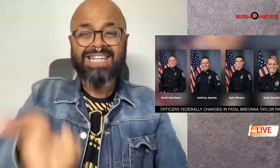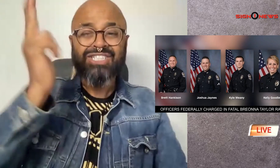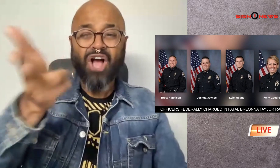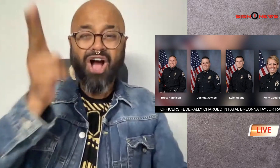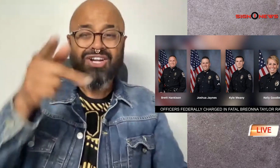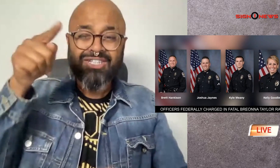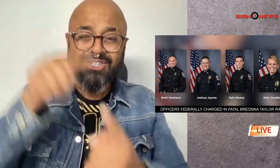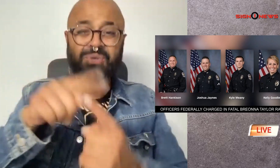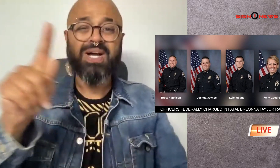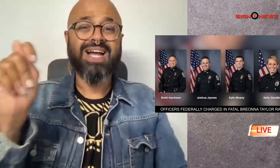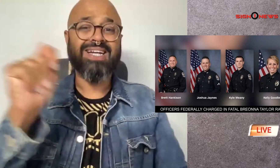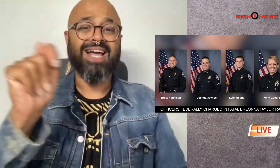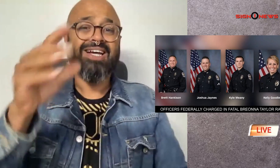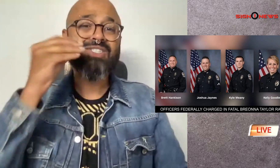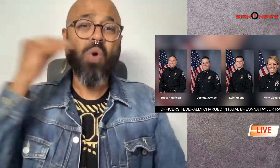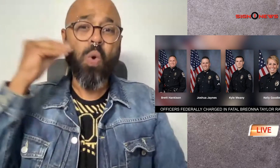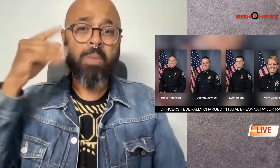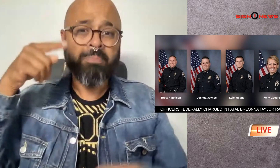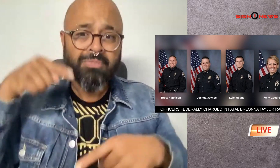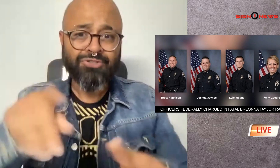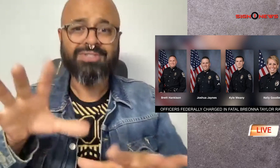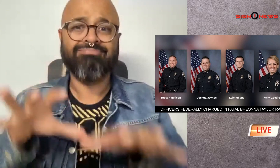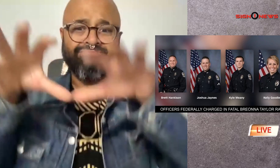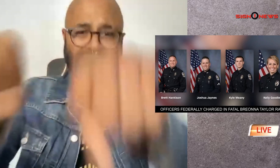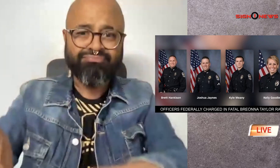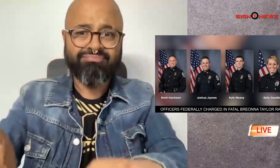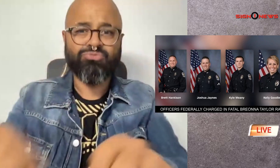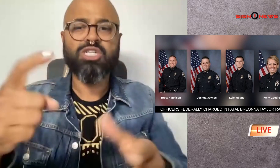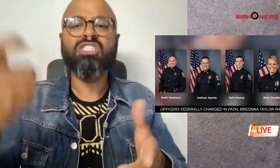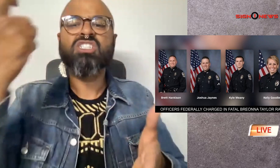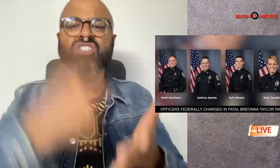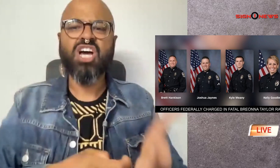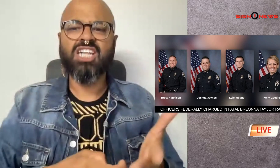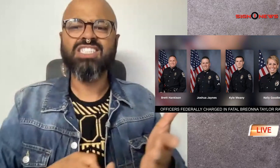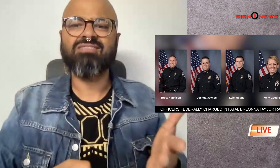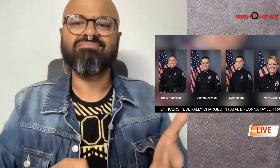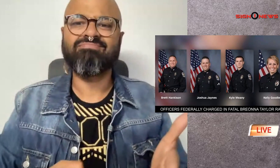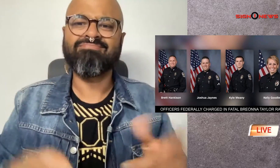former detective Brett Hankinson who fired 10 shots into Taylor's home